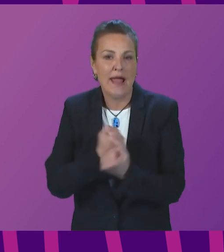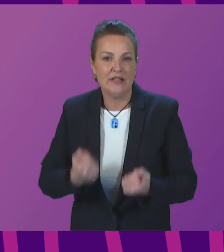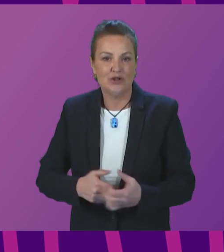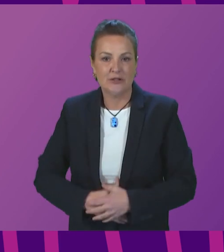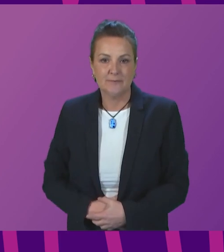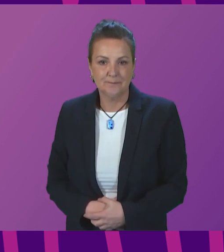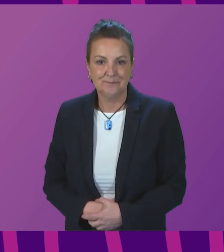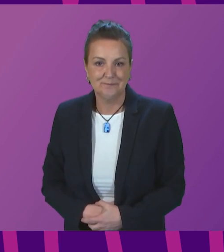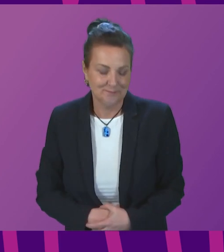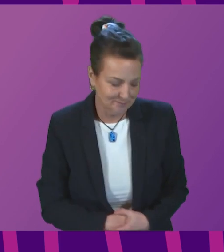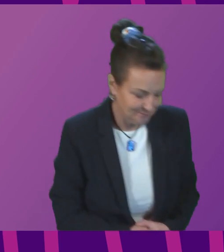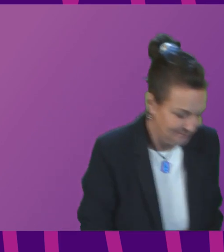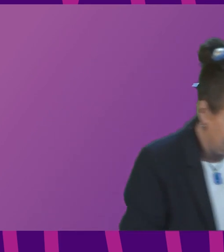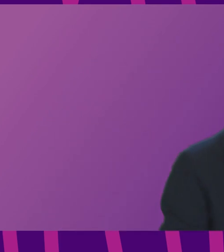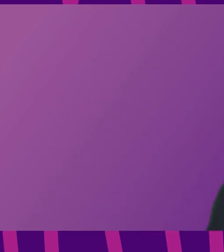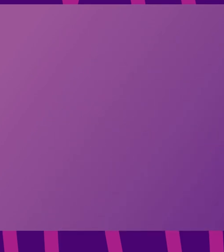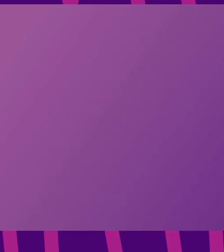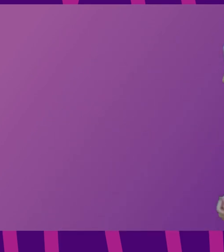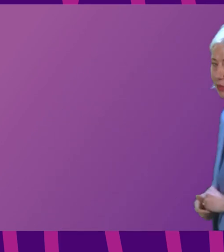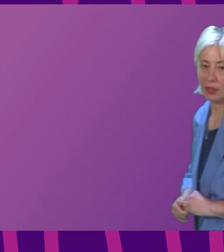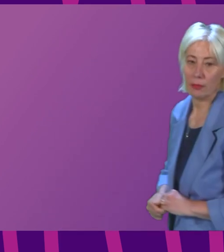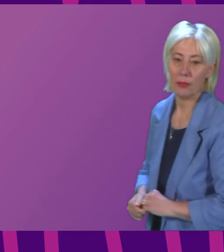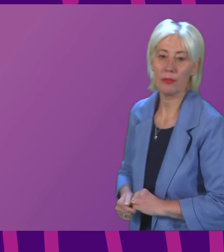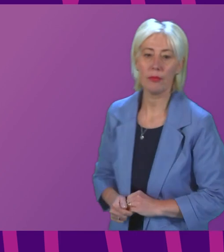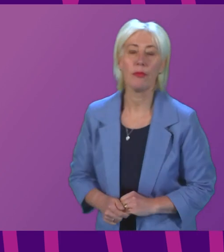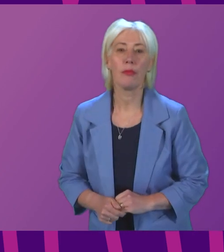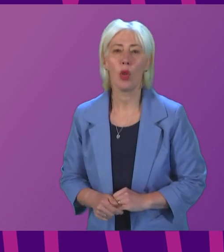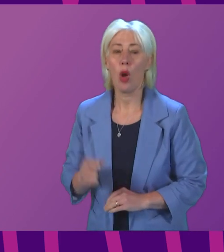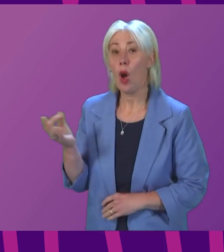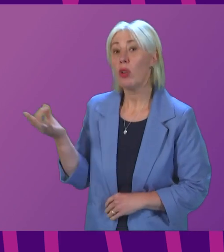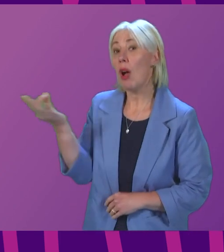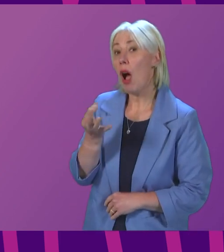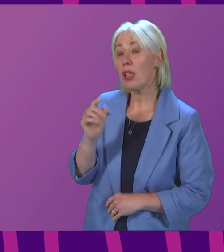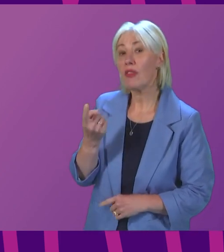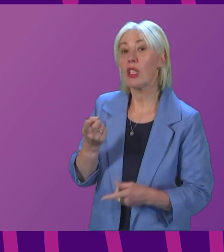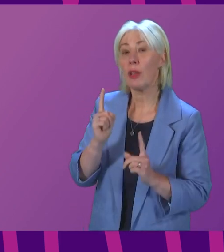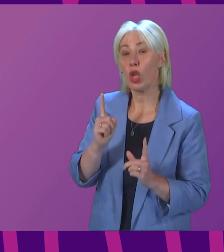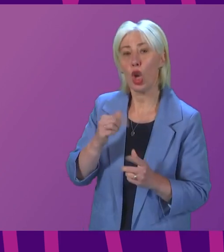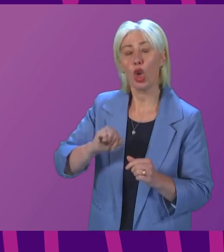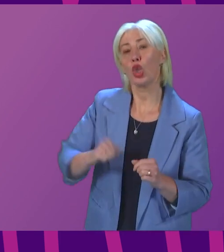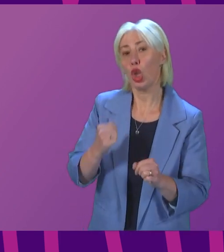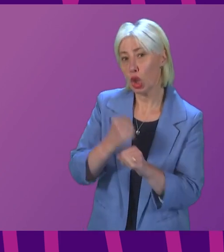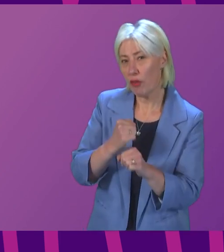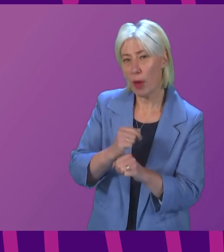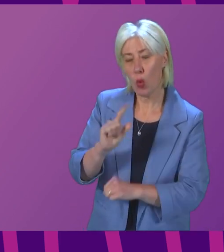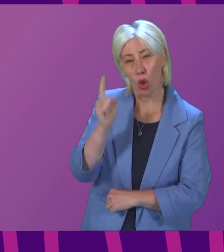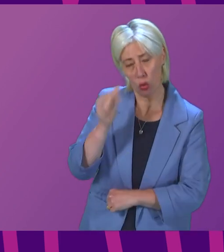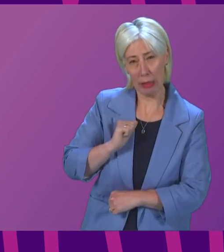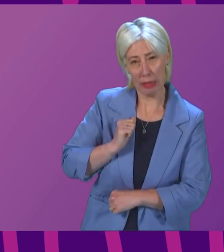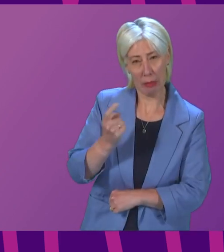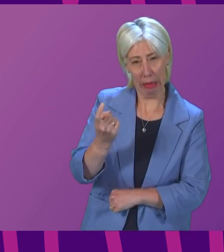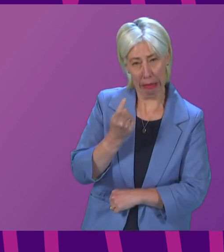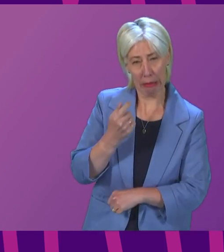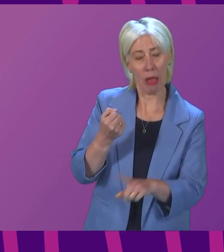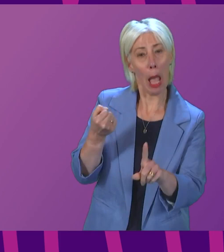To ask the First Minister what the Scottish Government anticipates the impact will be